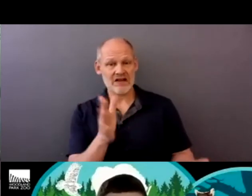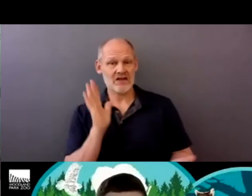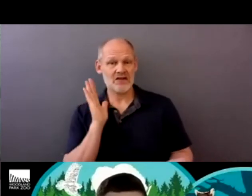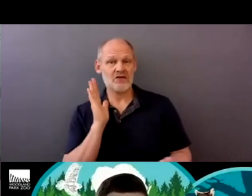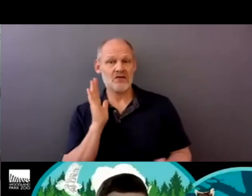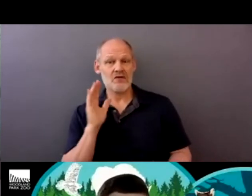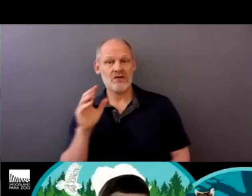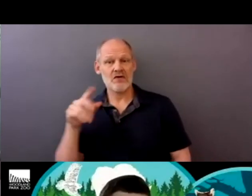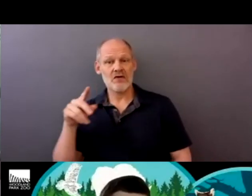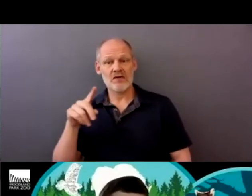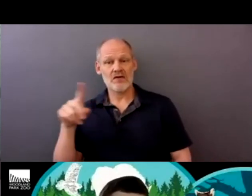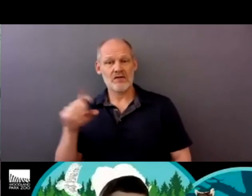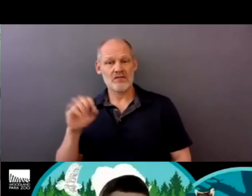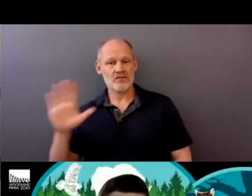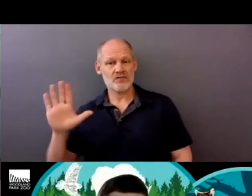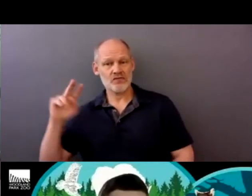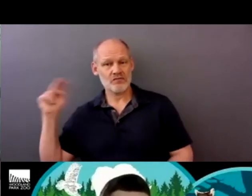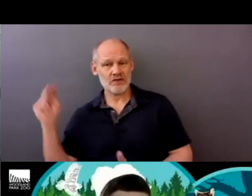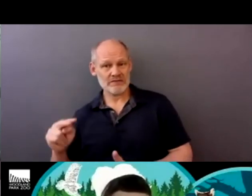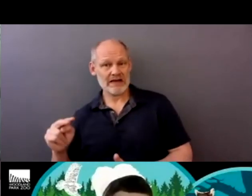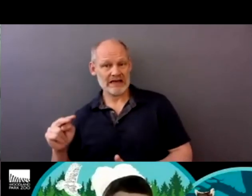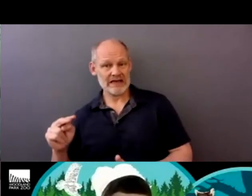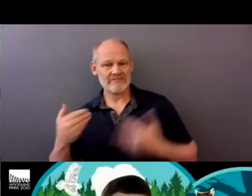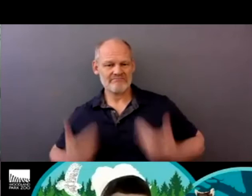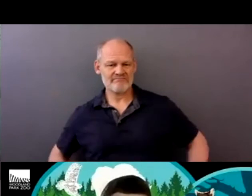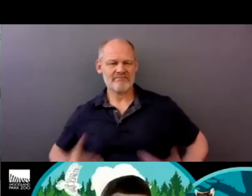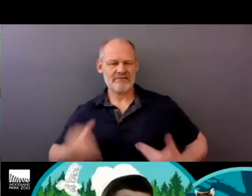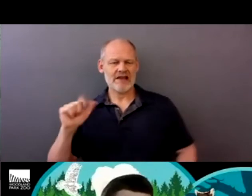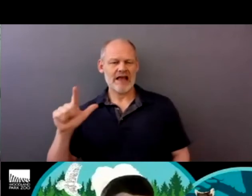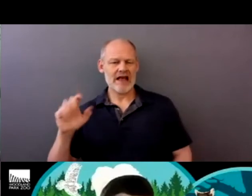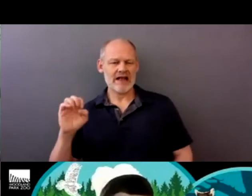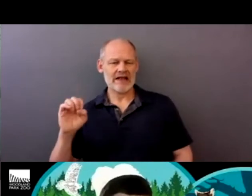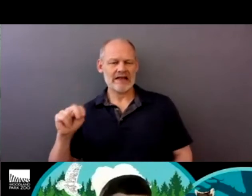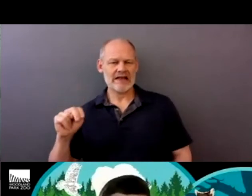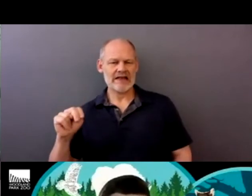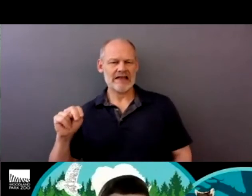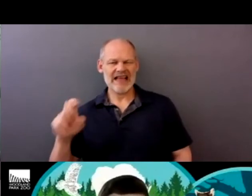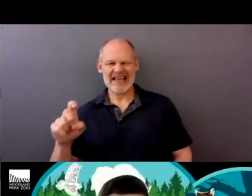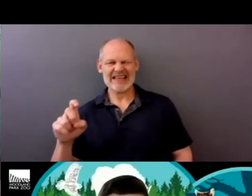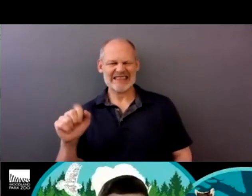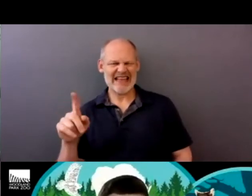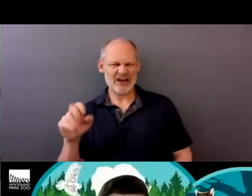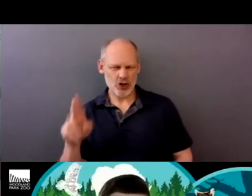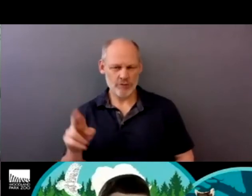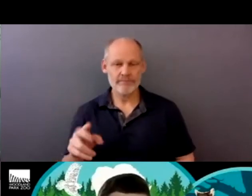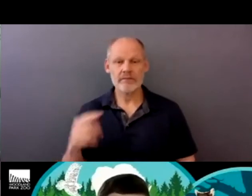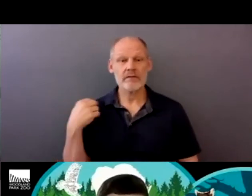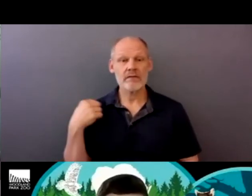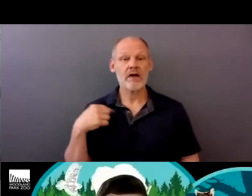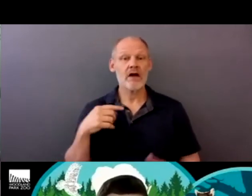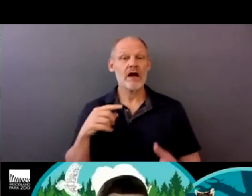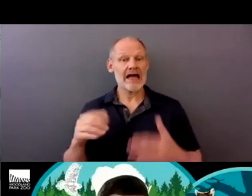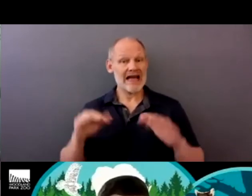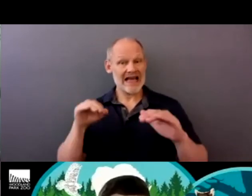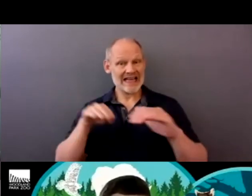I just want to say that the zoo prioritized accessibility as a priority for the zoo. And from